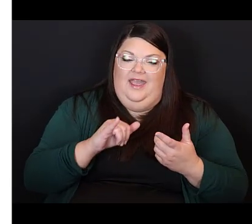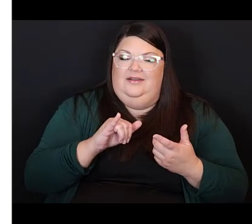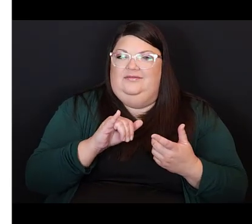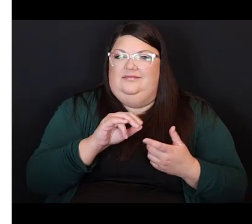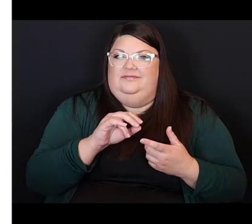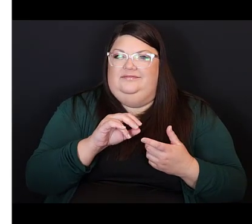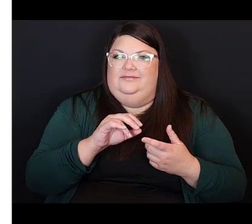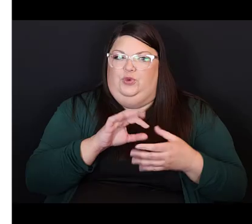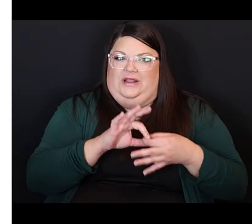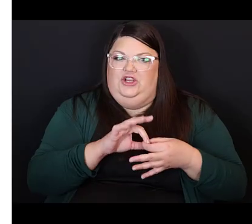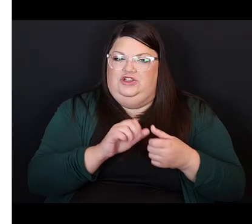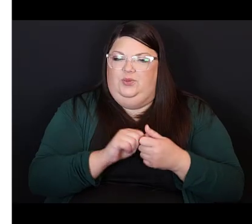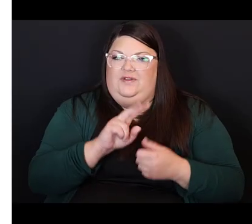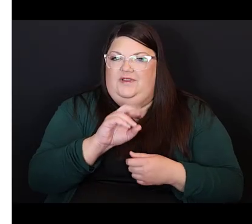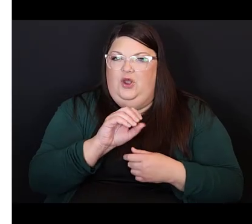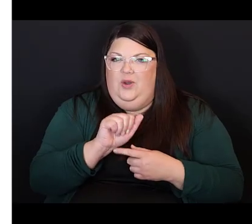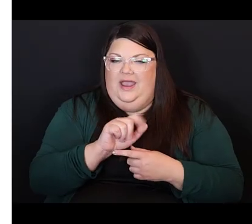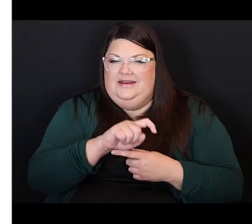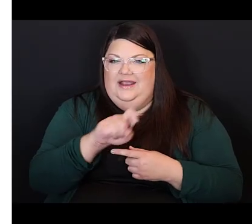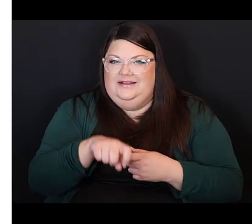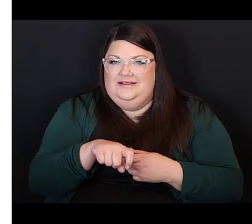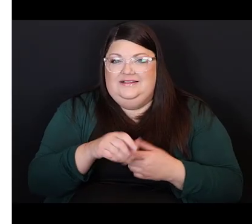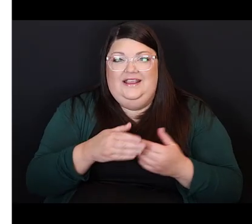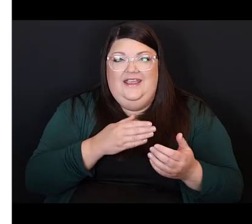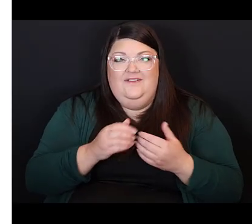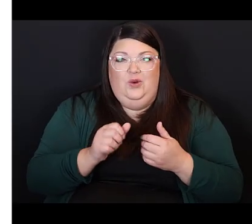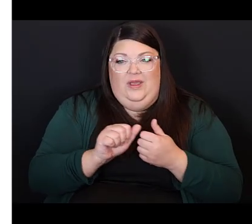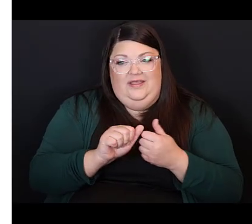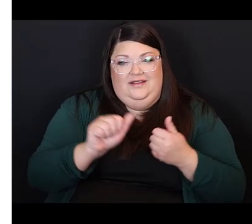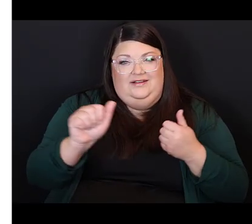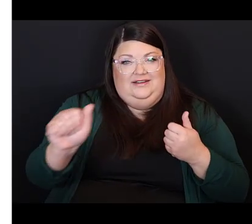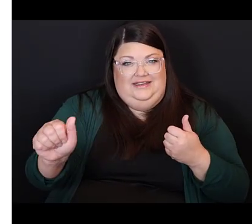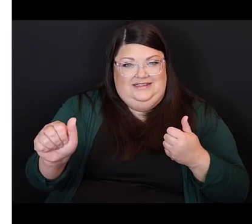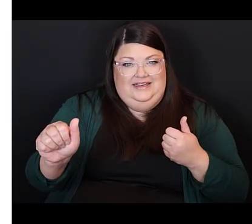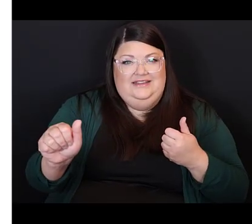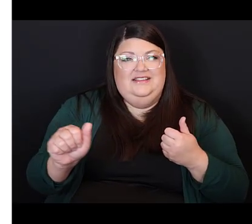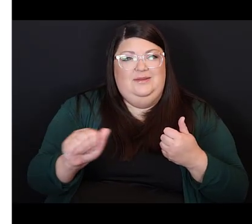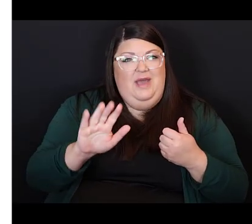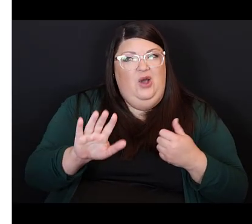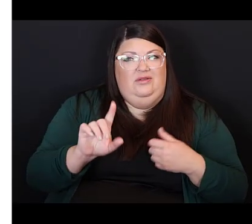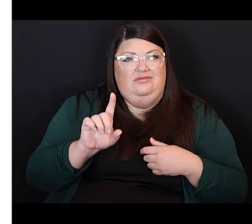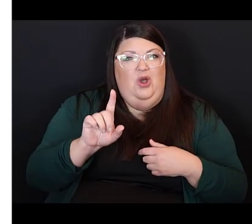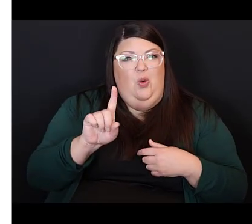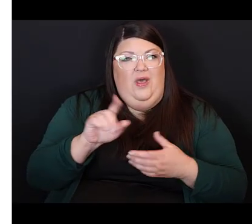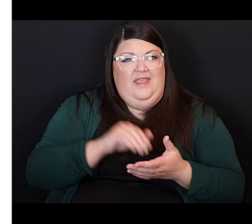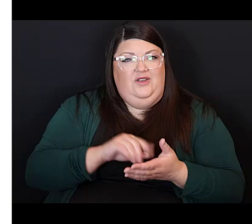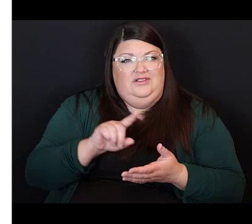Even with distance between us (according to Google Maps, it is about 1,173 miles),